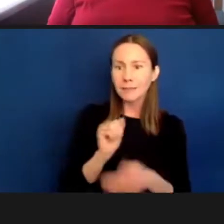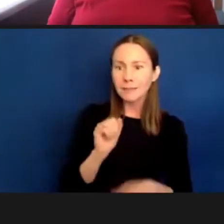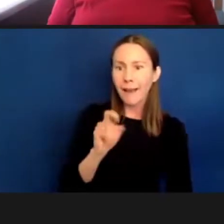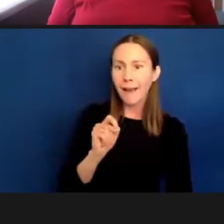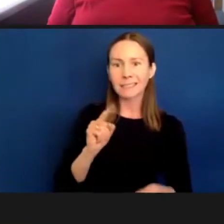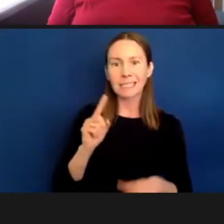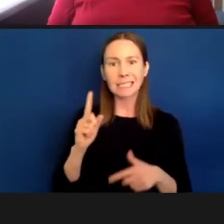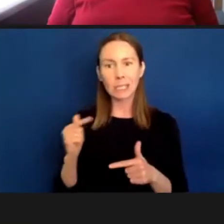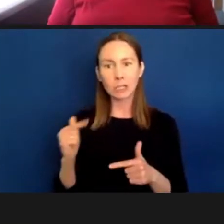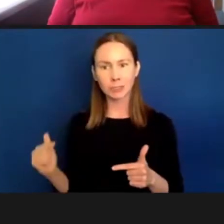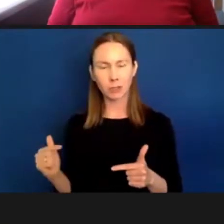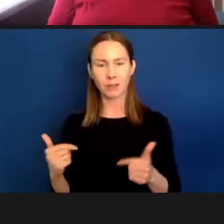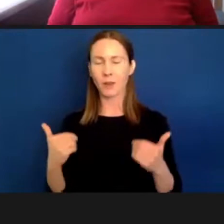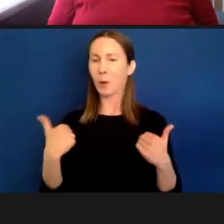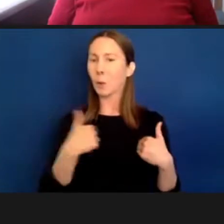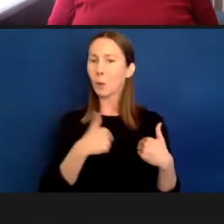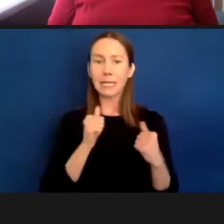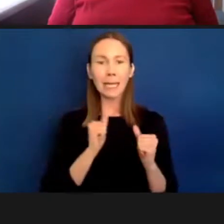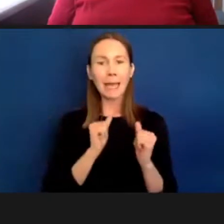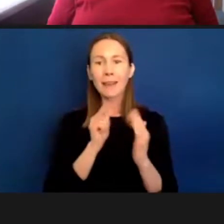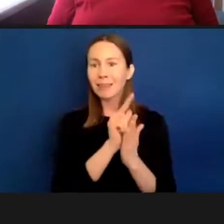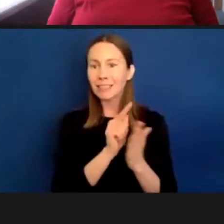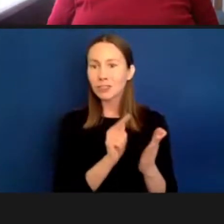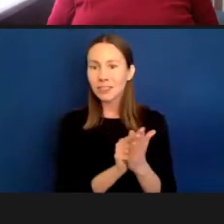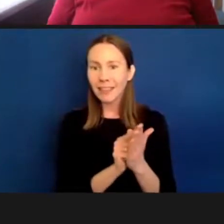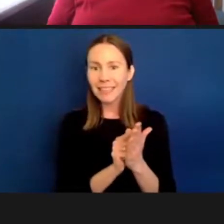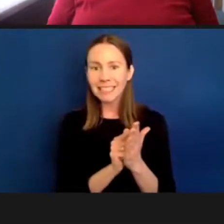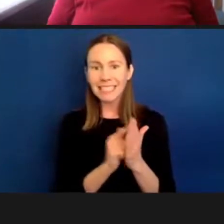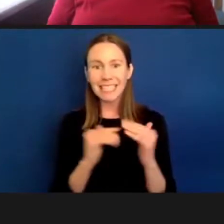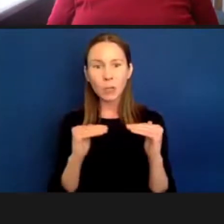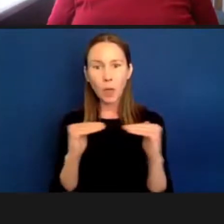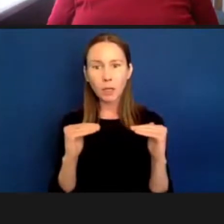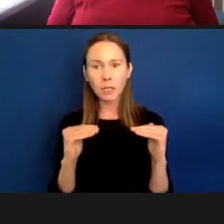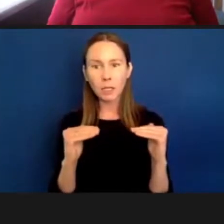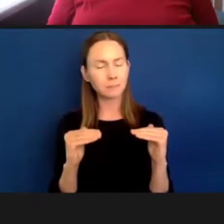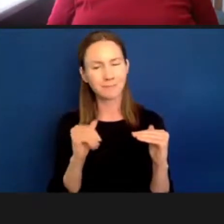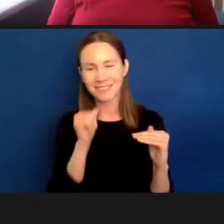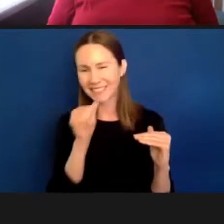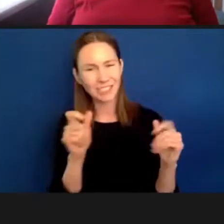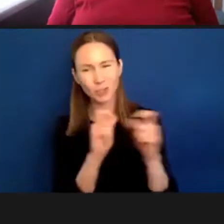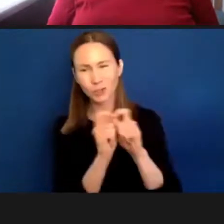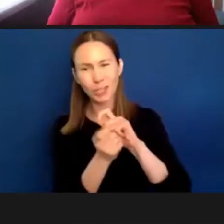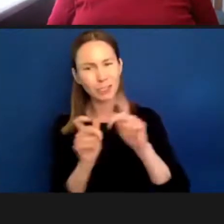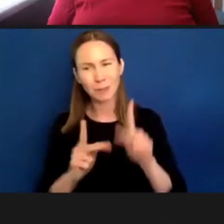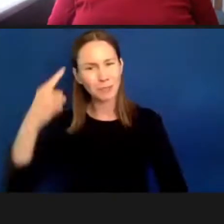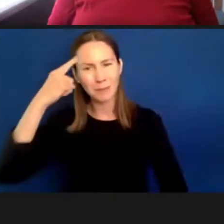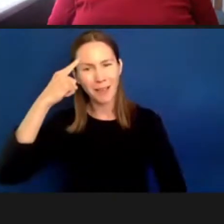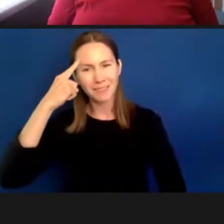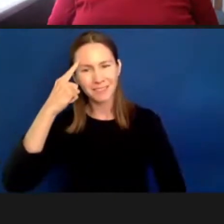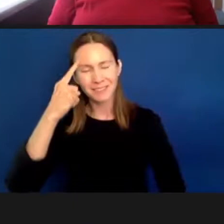You can legislate equality that does not necessarily change people's minds and attitudes and values,